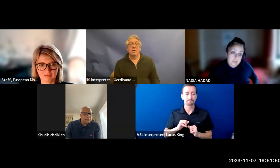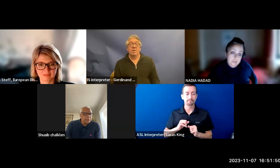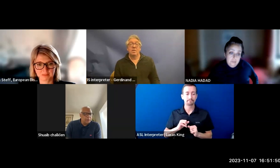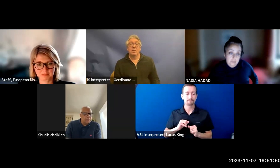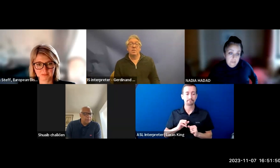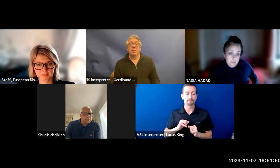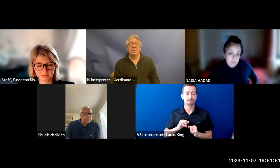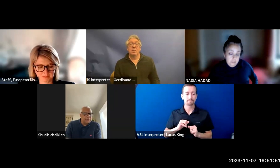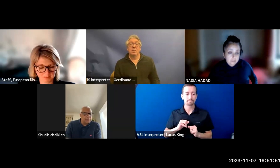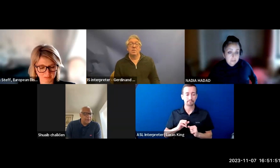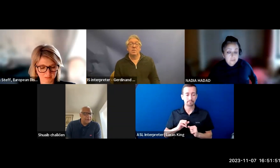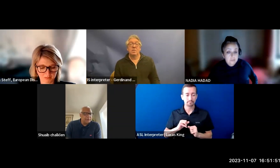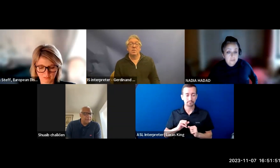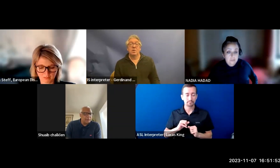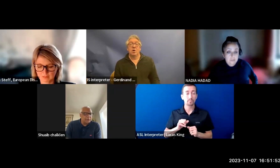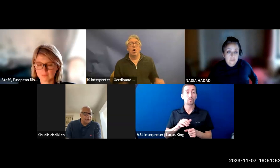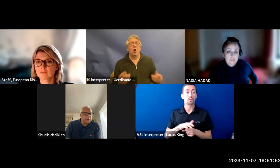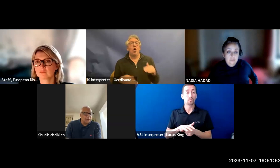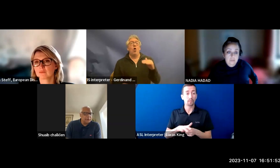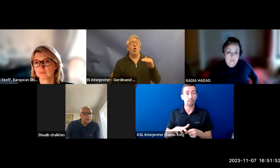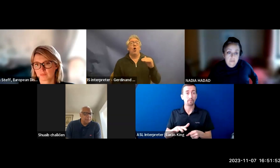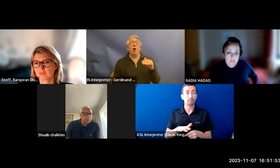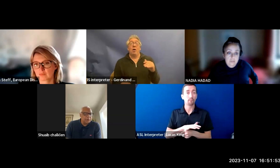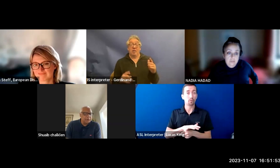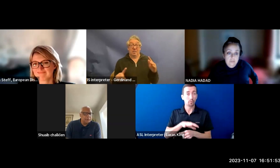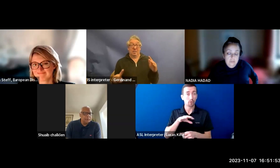the full participation from the start in a project